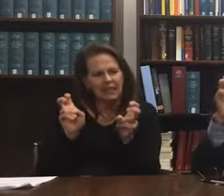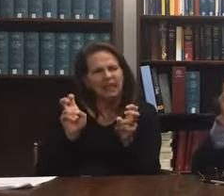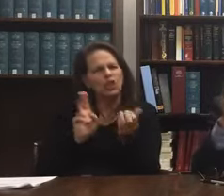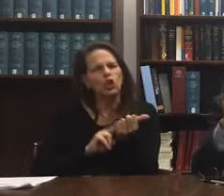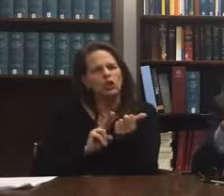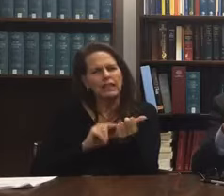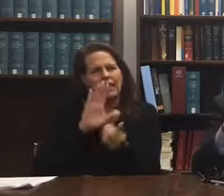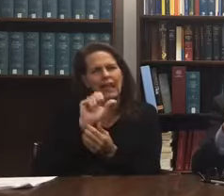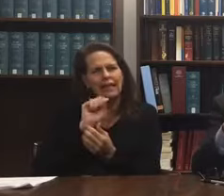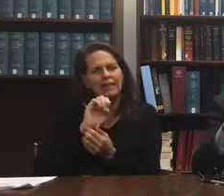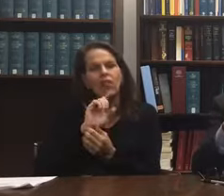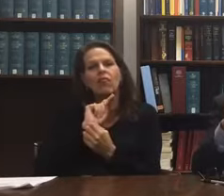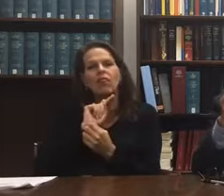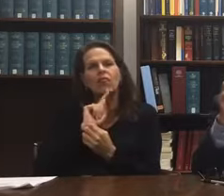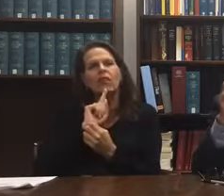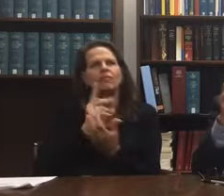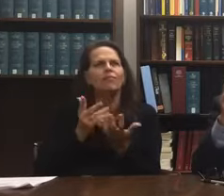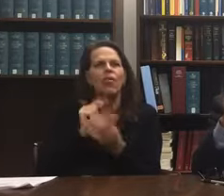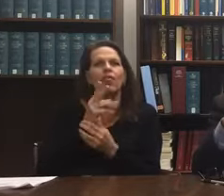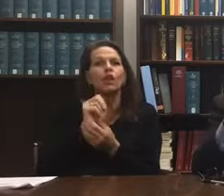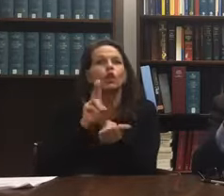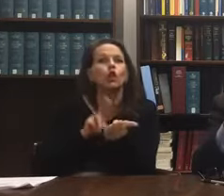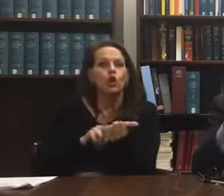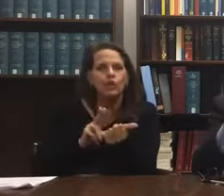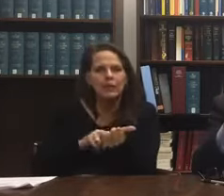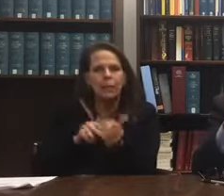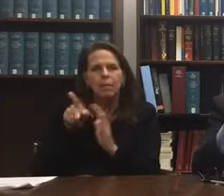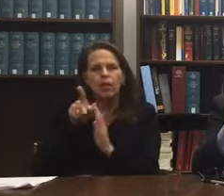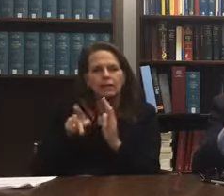nursing policies and either it's from the Texas Medicaid provider procedures